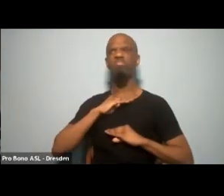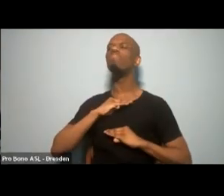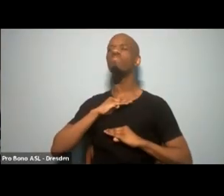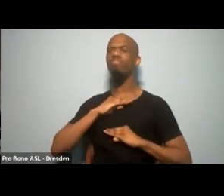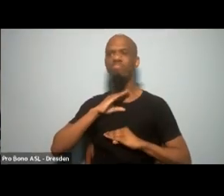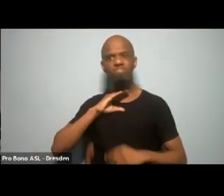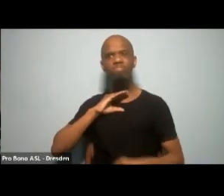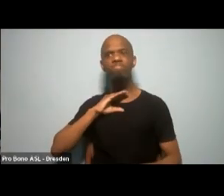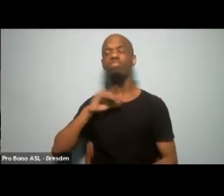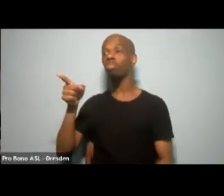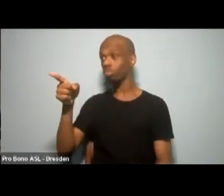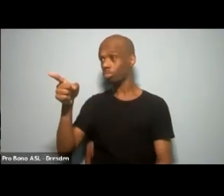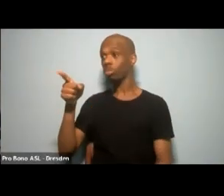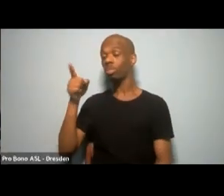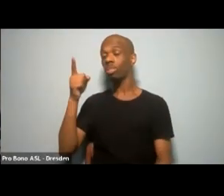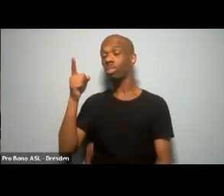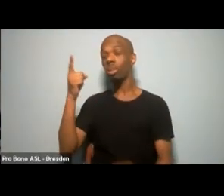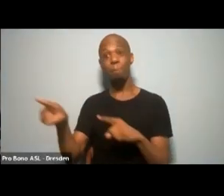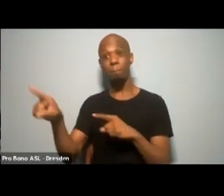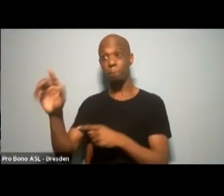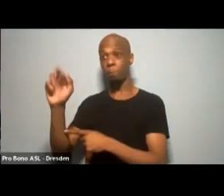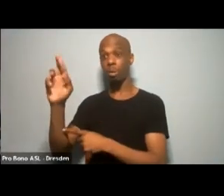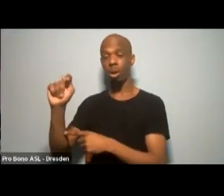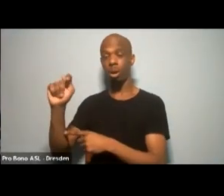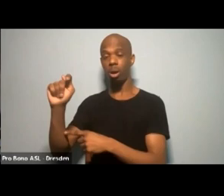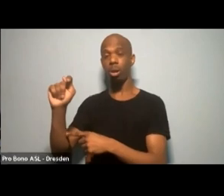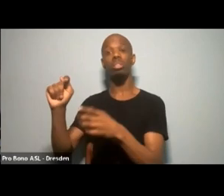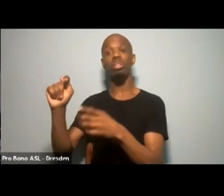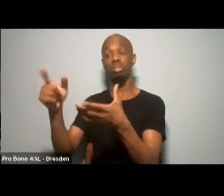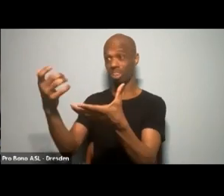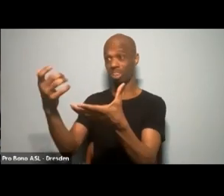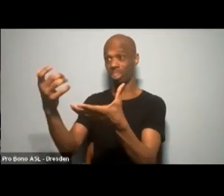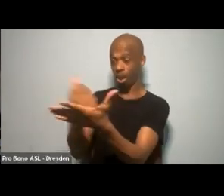that is becoming somewhat like a master of his art.